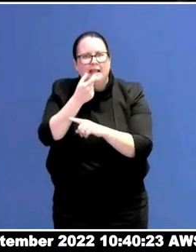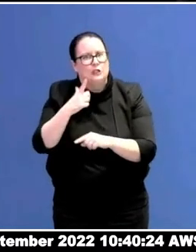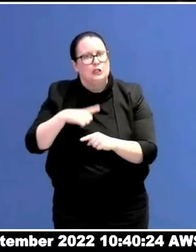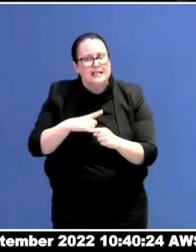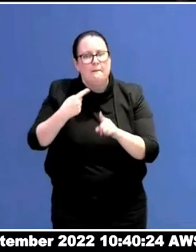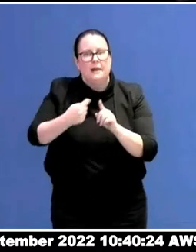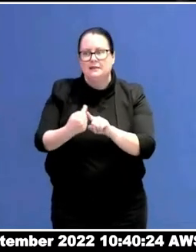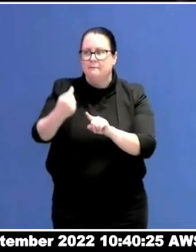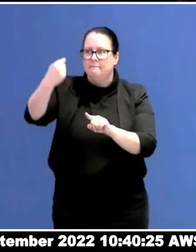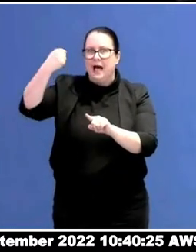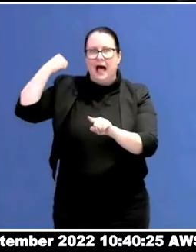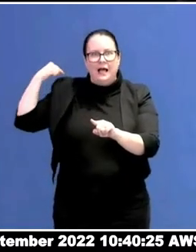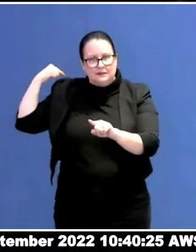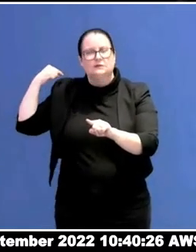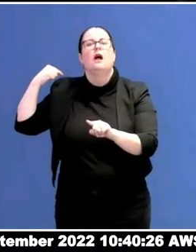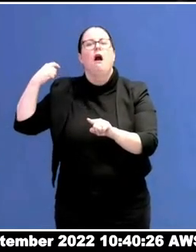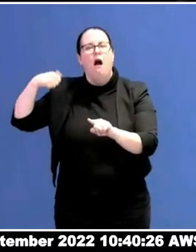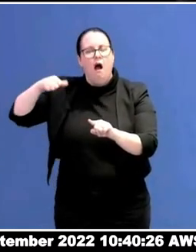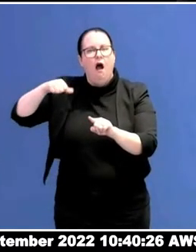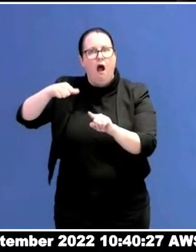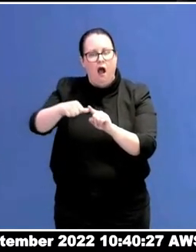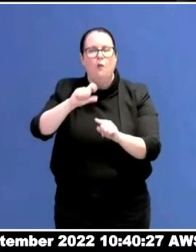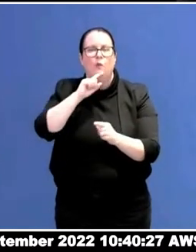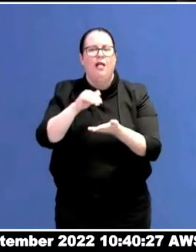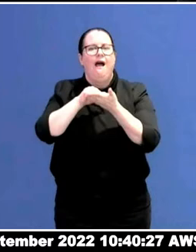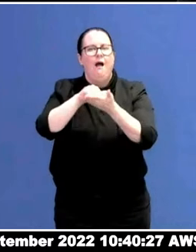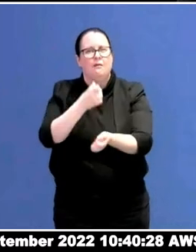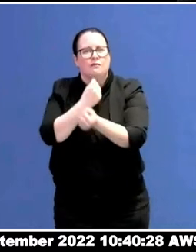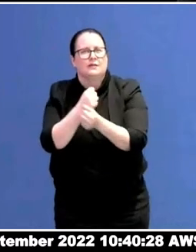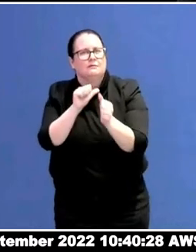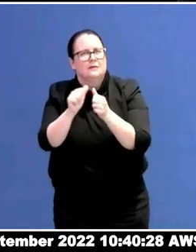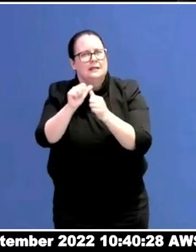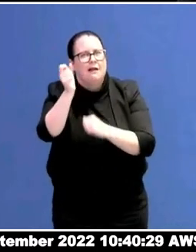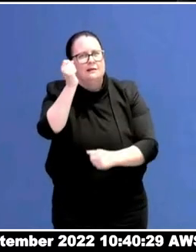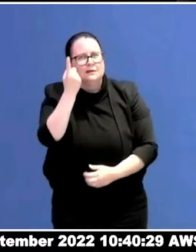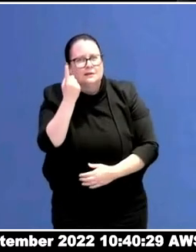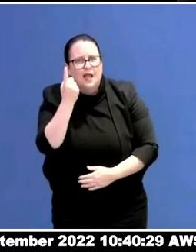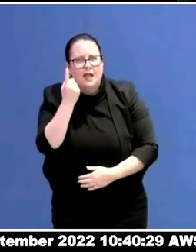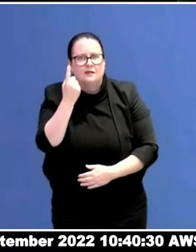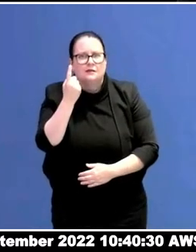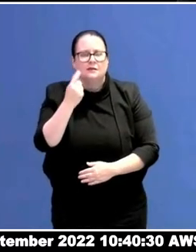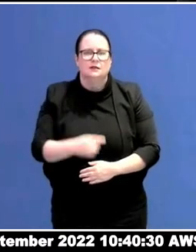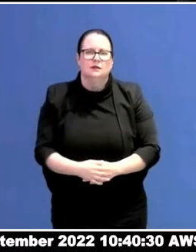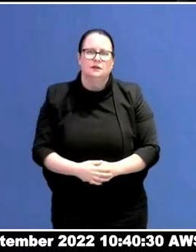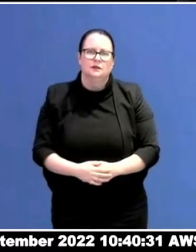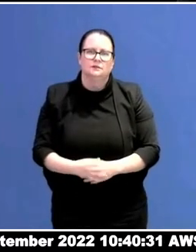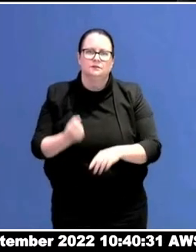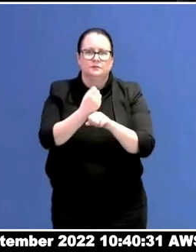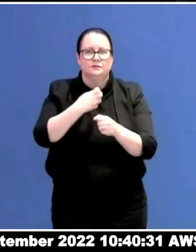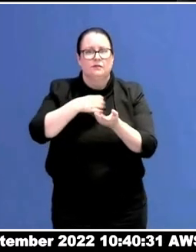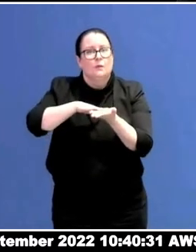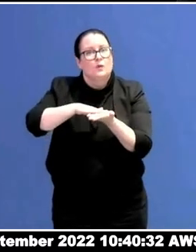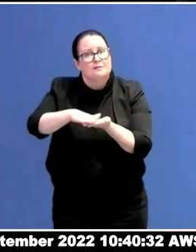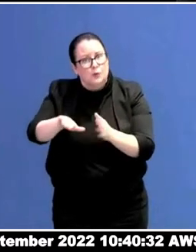think, would benefit all involved in custody and in caring for them while they are in